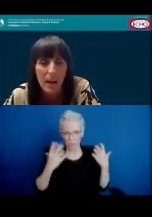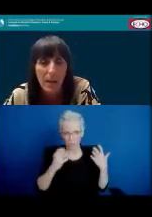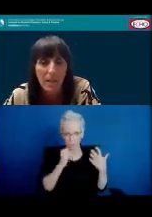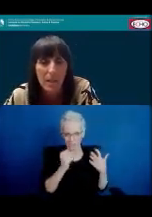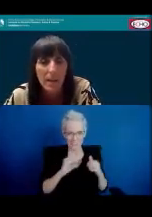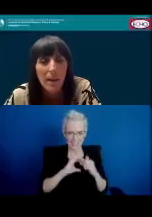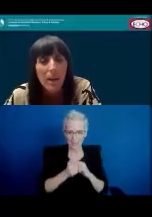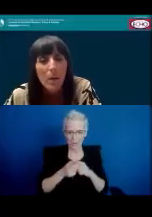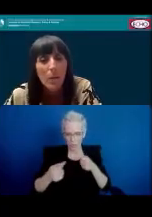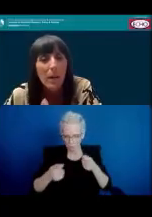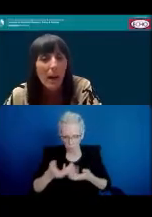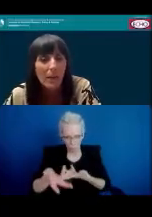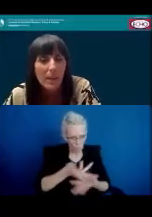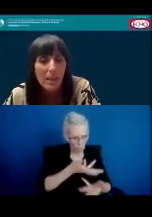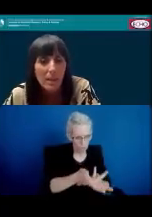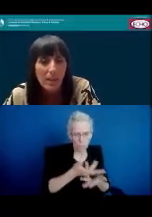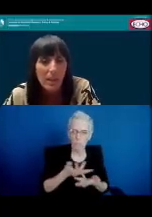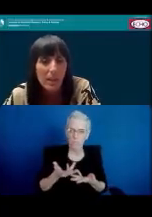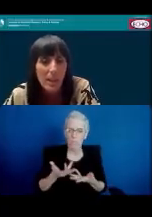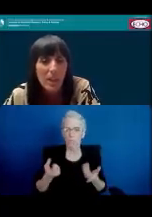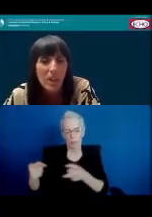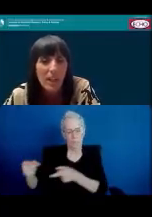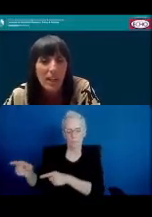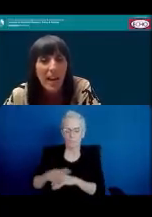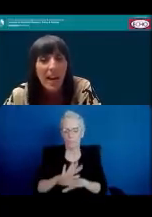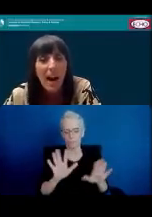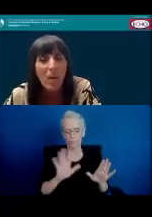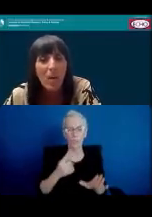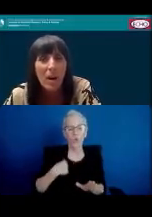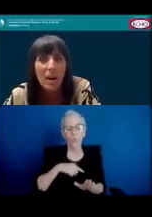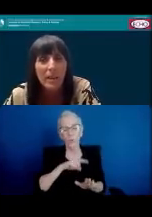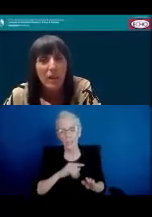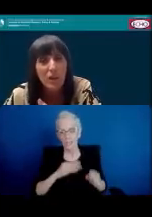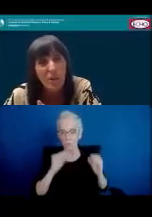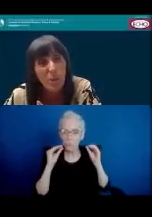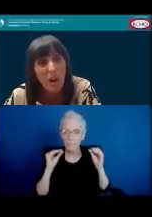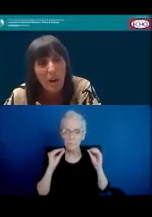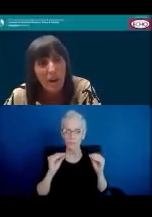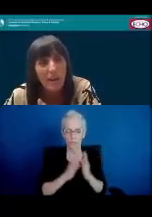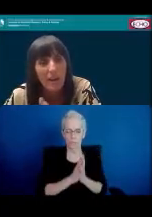happen. We have to start teaching how hard is too hard?